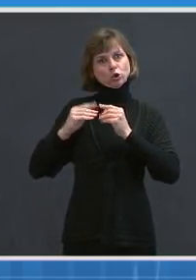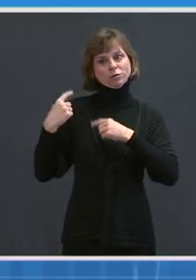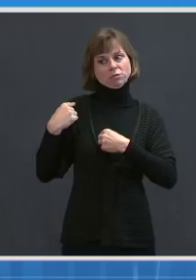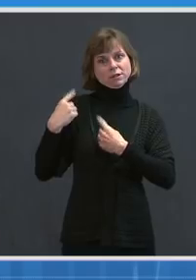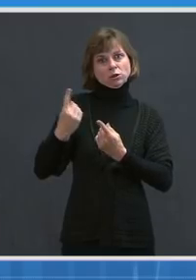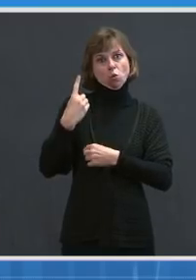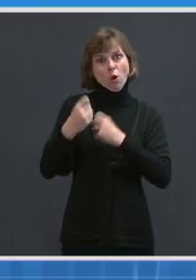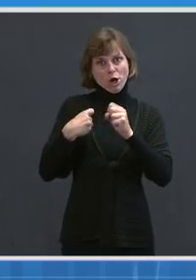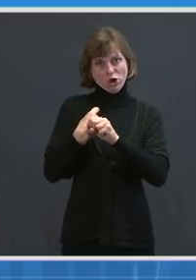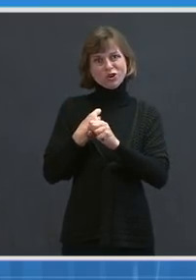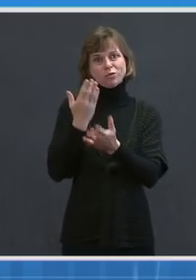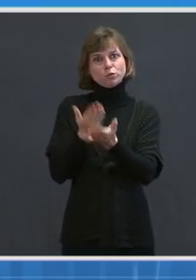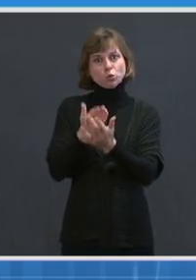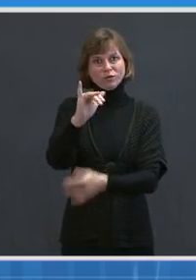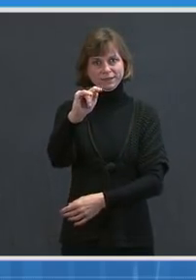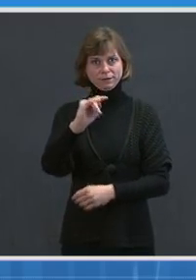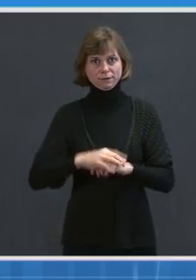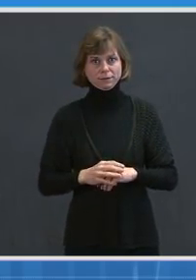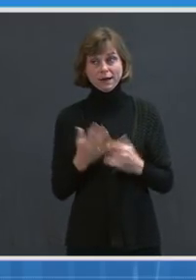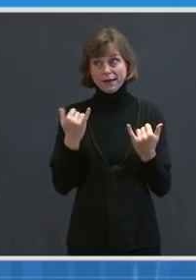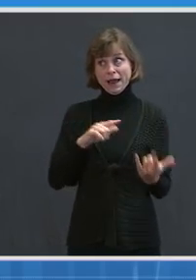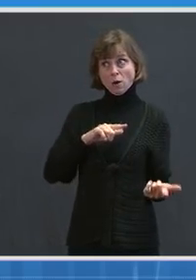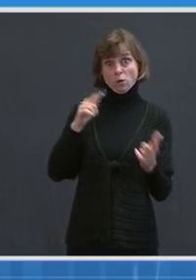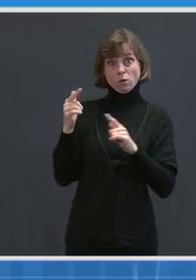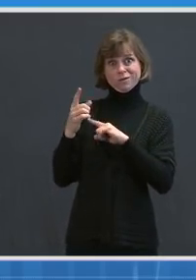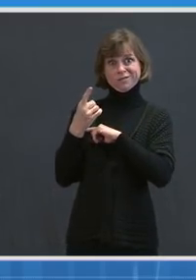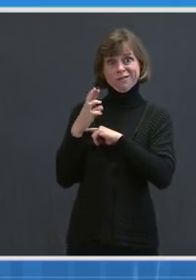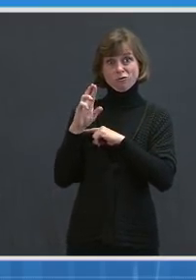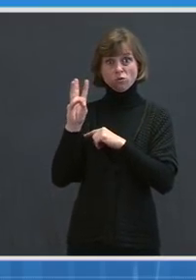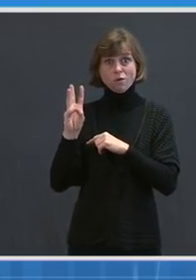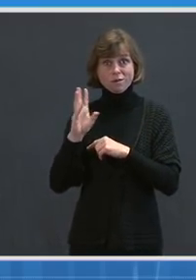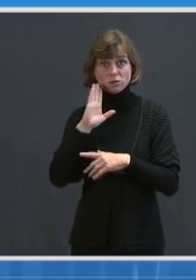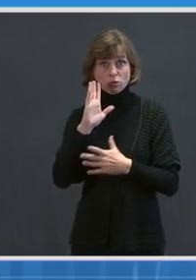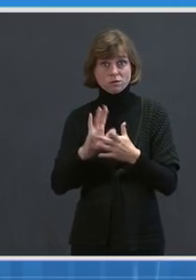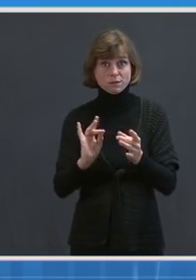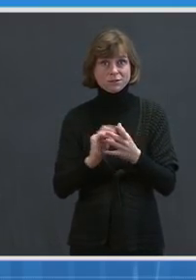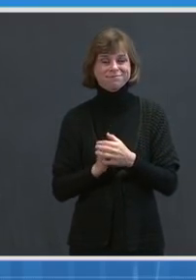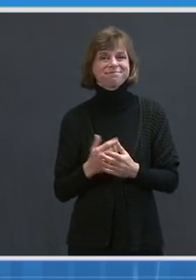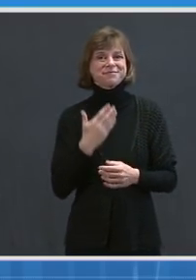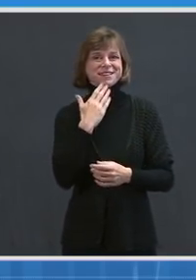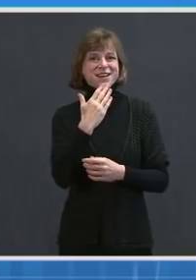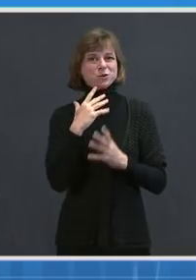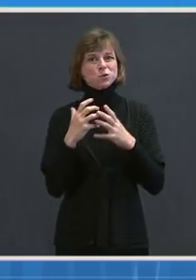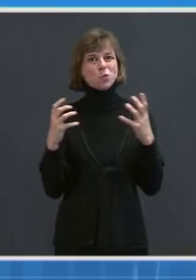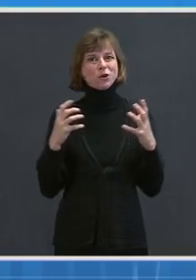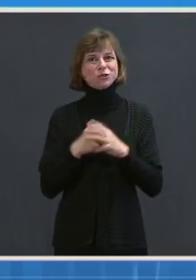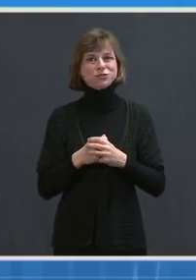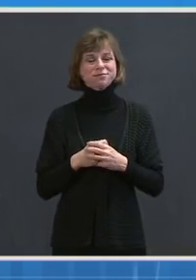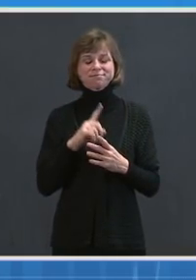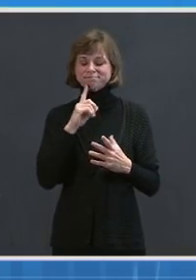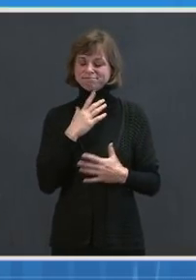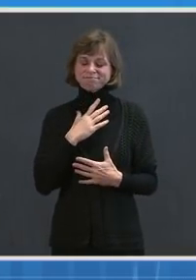And with that, I'm going to turn it over to Dr. Walensky. Dr. Walensky: Thank you so much. It's a pleasure to be back with you today.